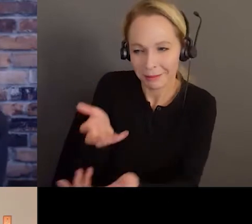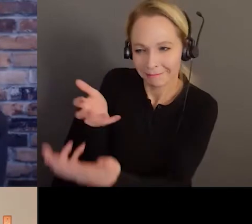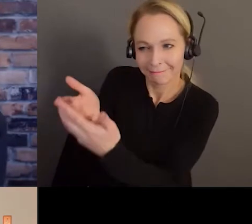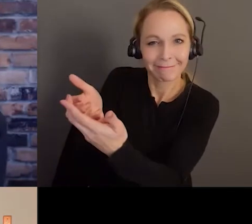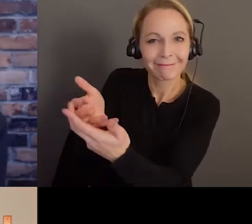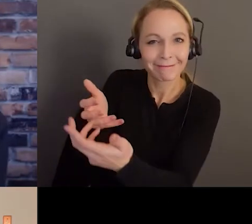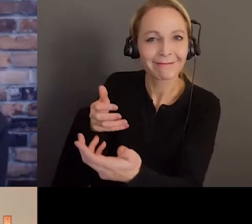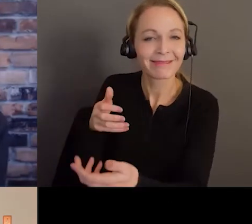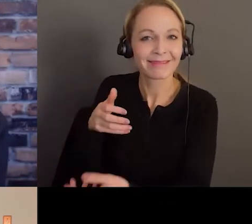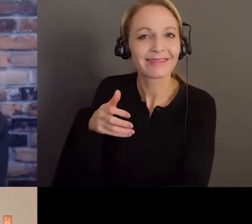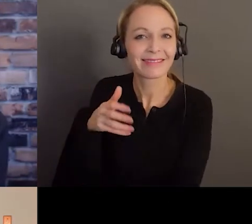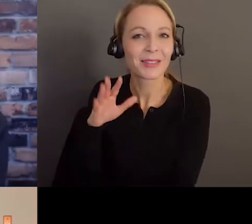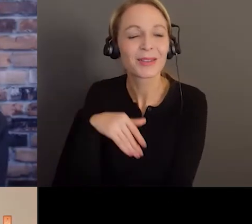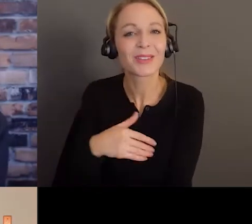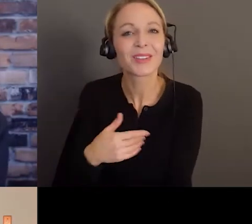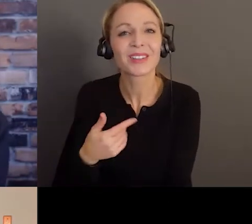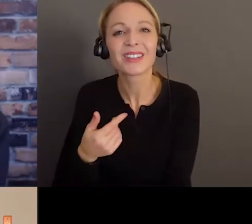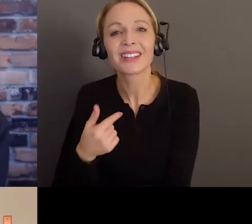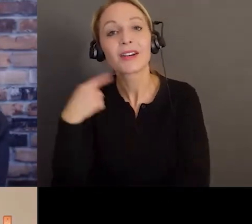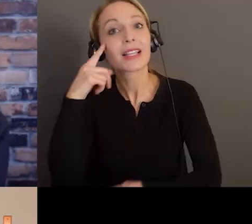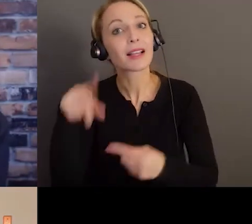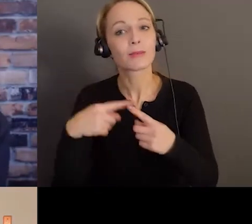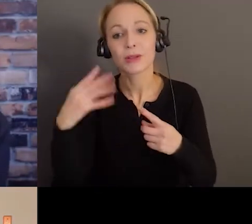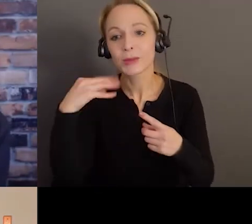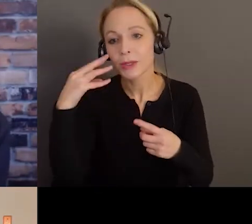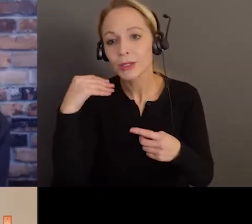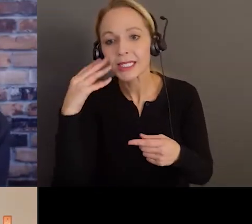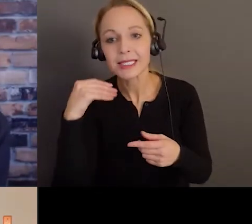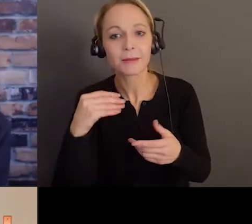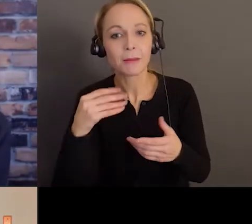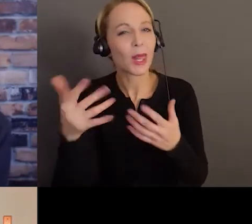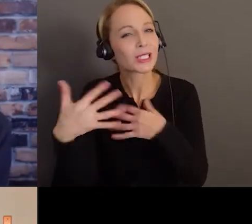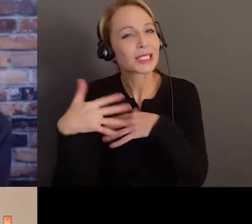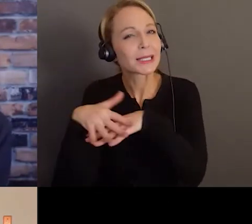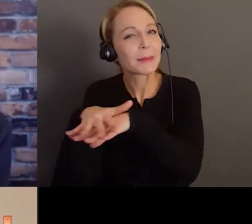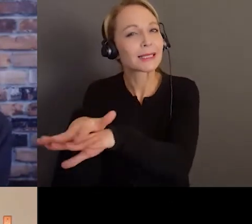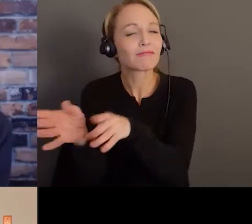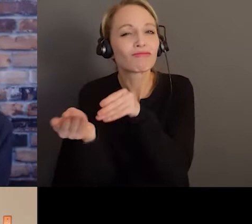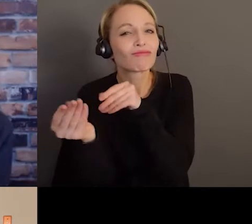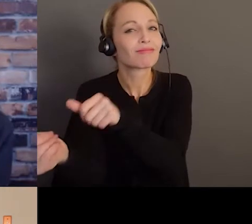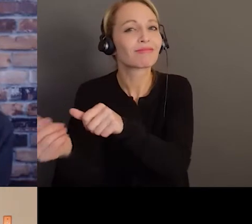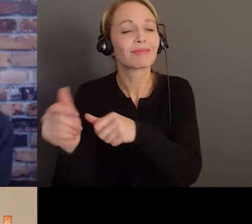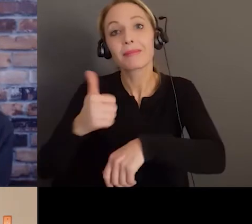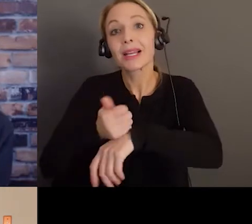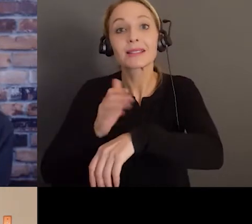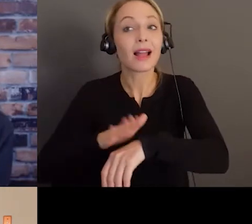AND WE'RE THINKING ABOUT EXPERIENCE SEAMLESS AND BASED